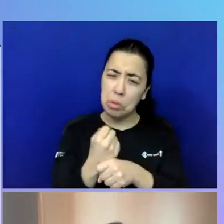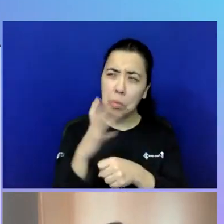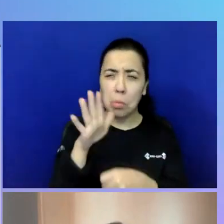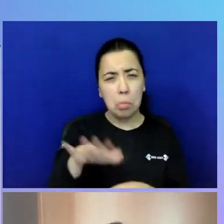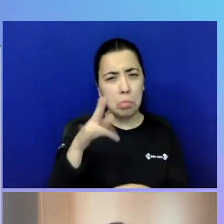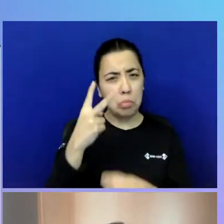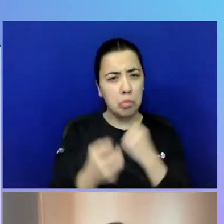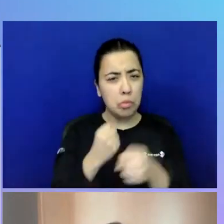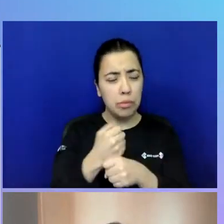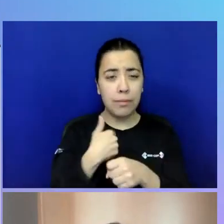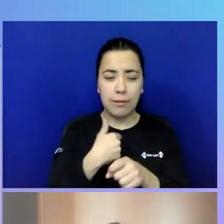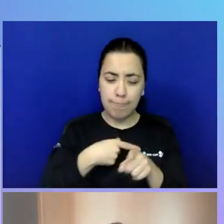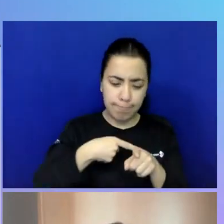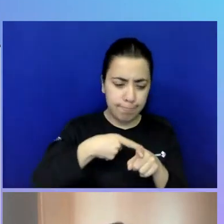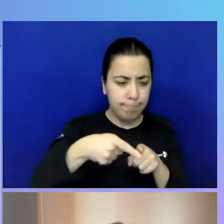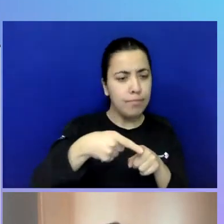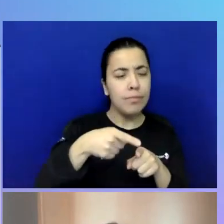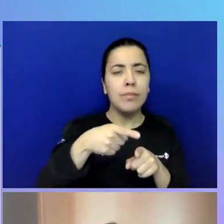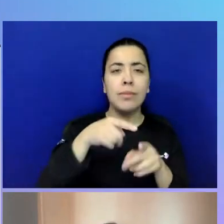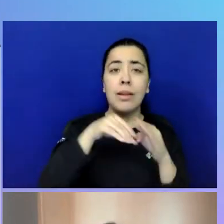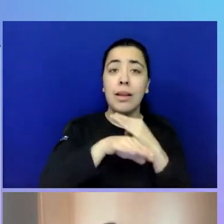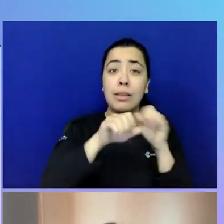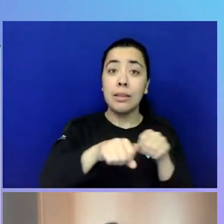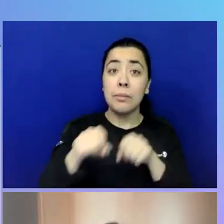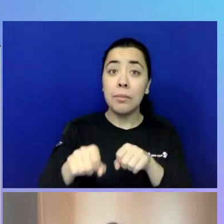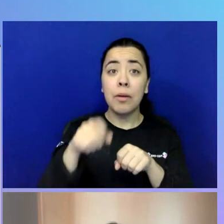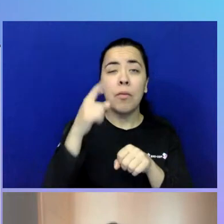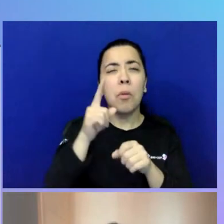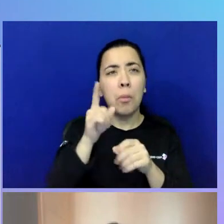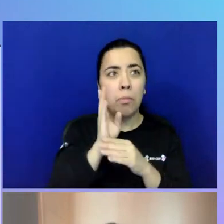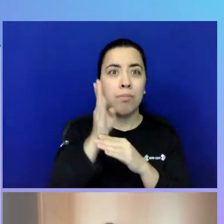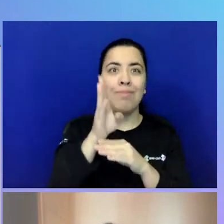accessibility for over six years. And today, I am thrilled